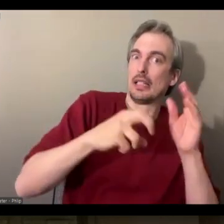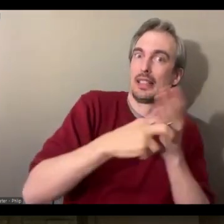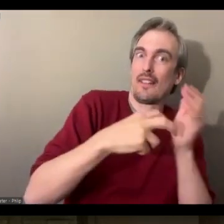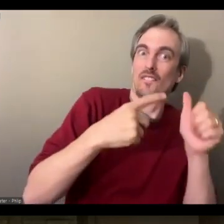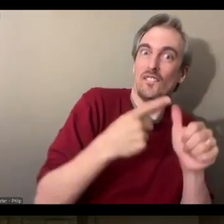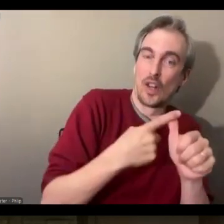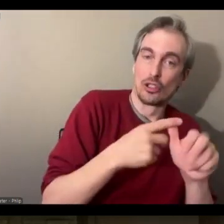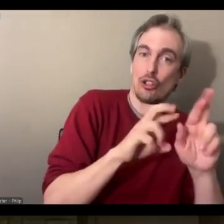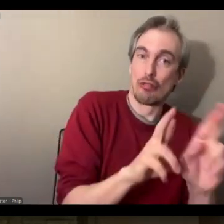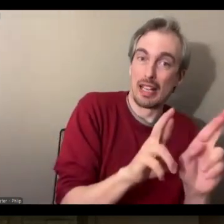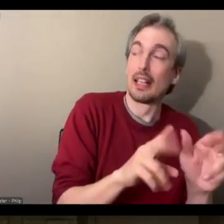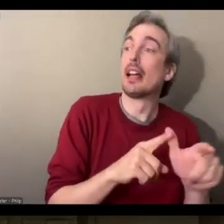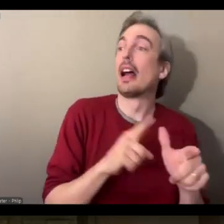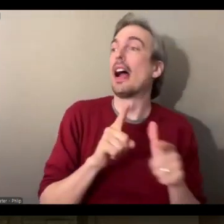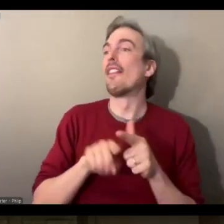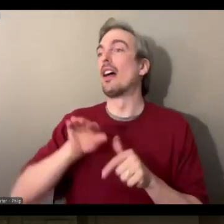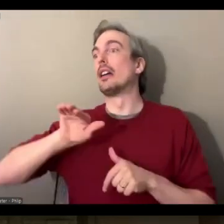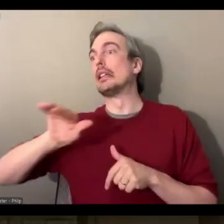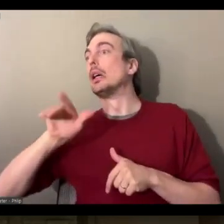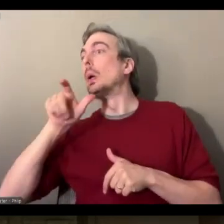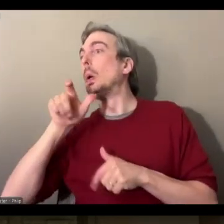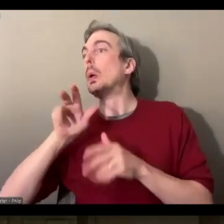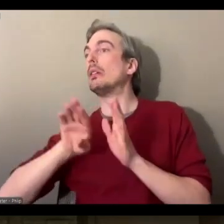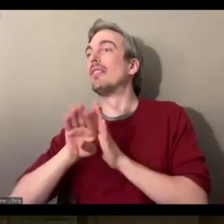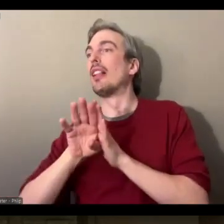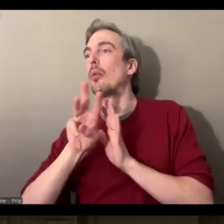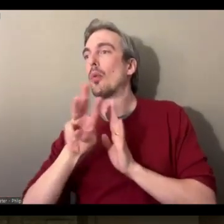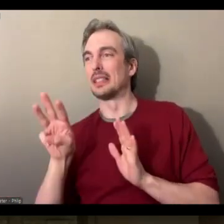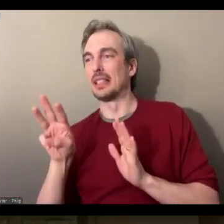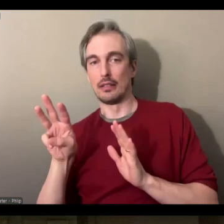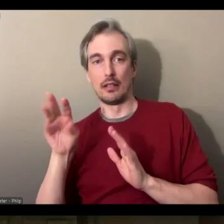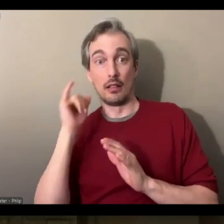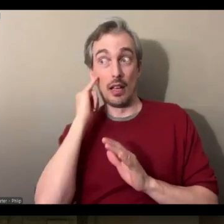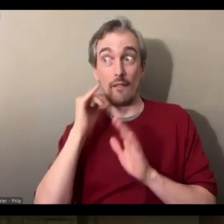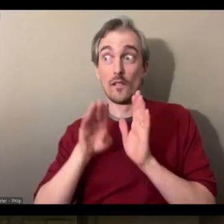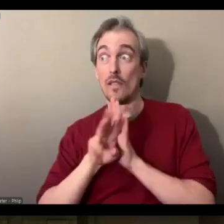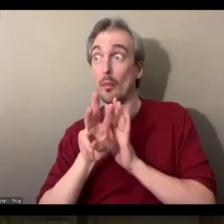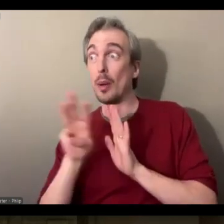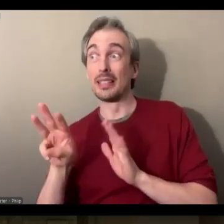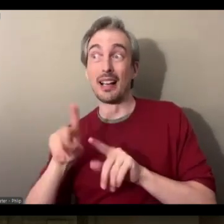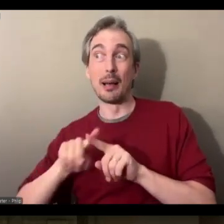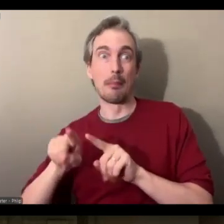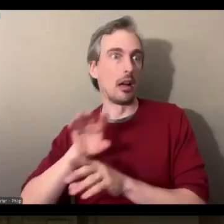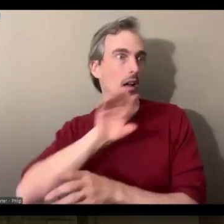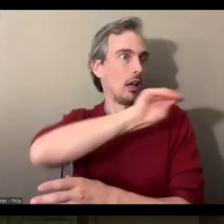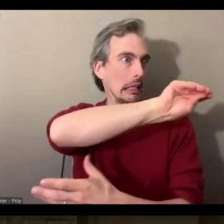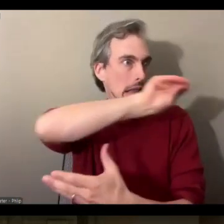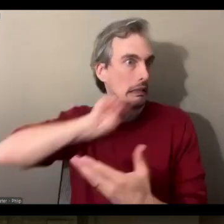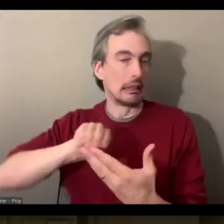you're running is quite risky. So... Until we had the decision nailed down, we didn't really